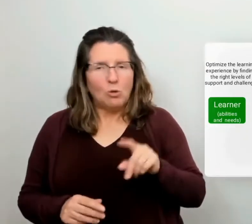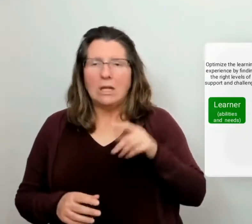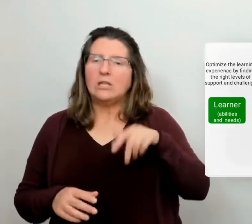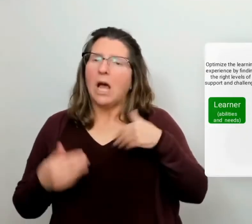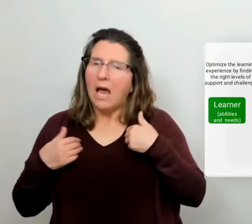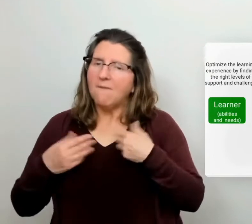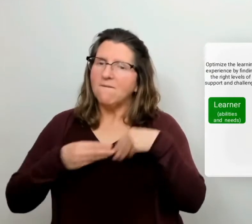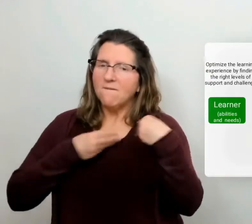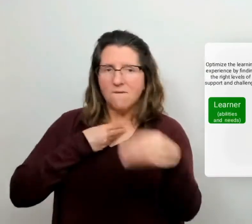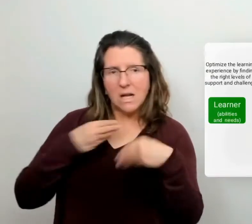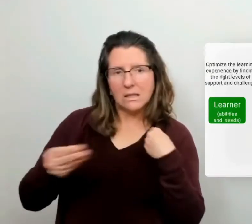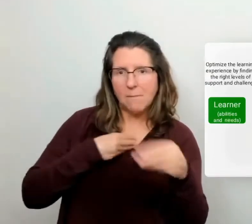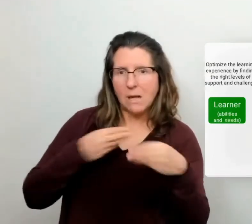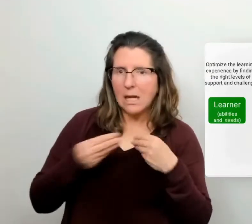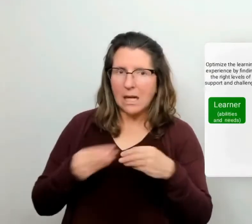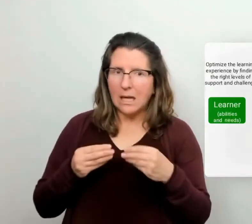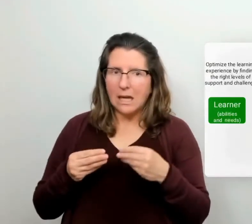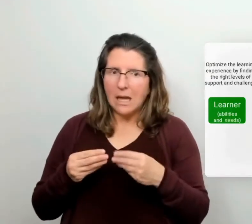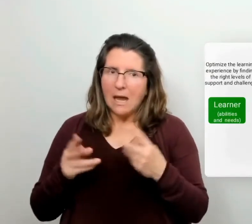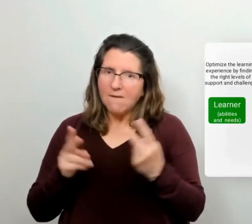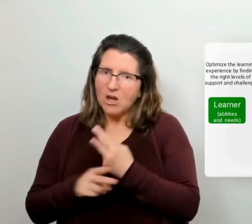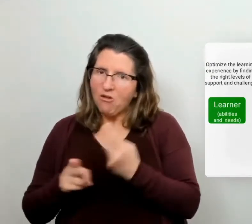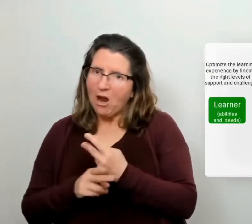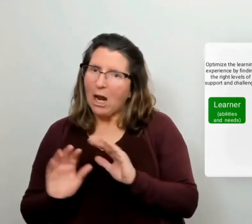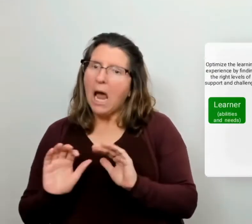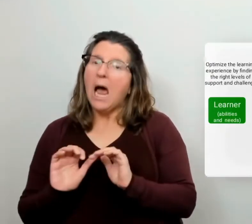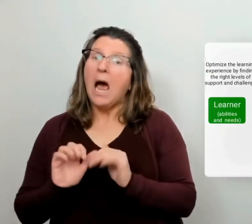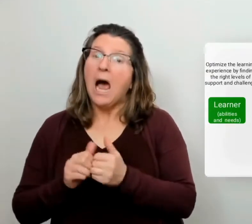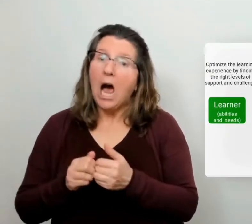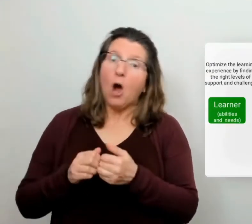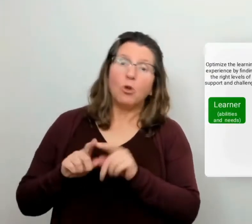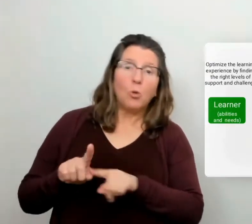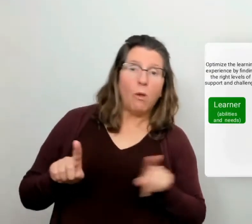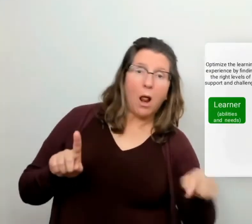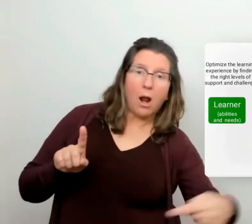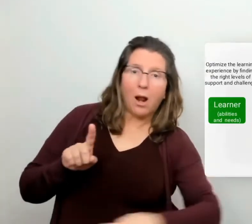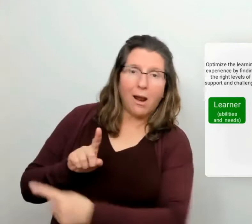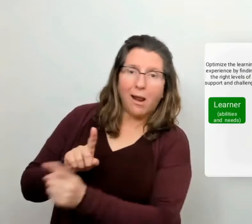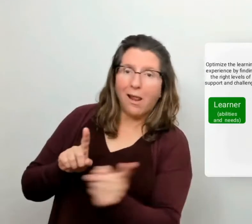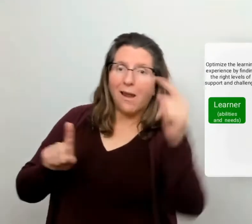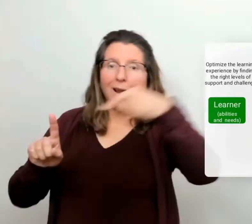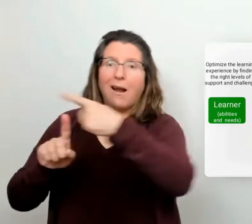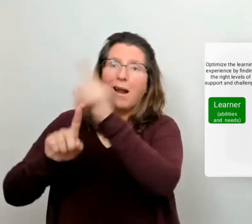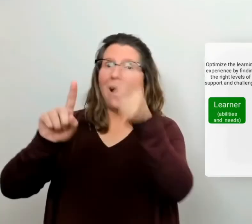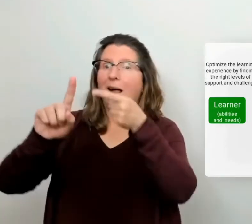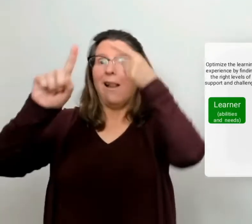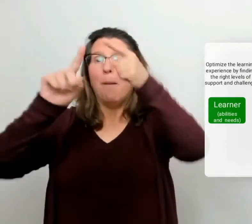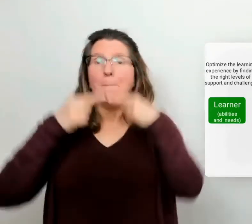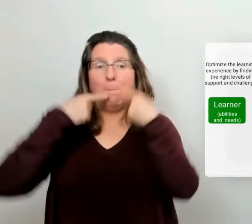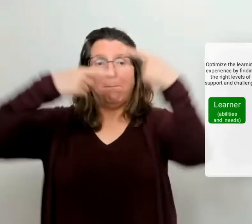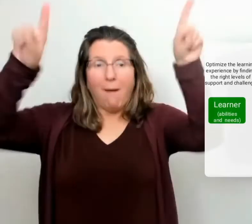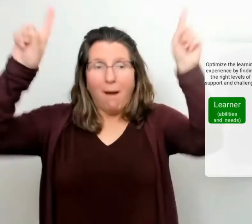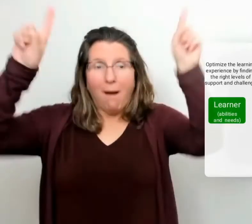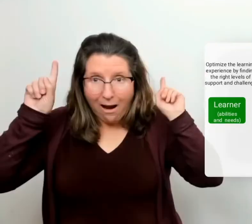Towards getting to the point where they say "I get this . . ." Be flexible and creative in HOW the outcome is achieved.